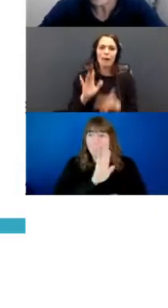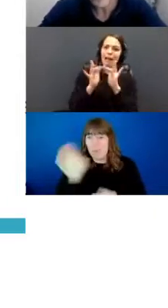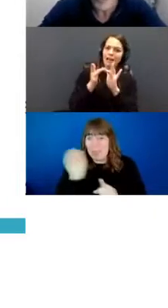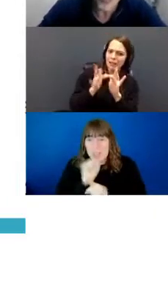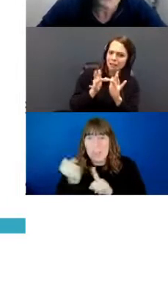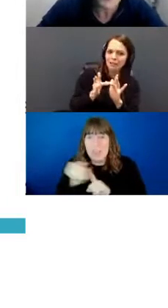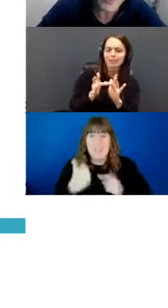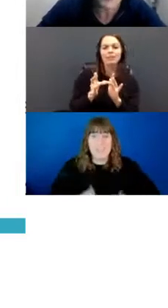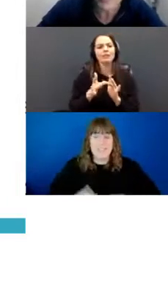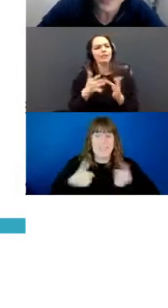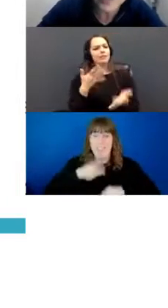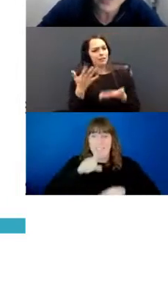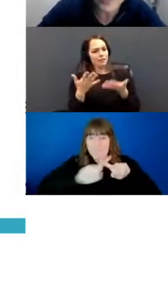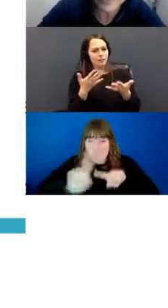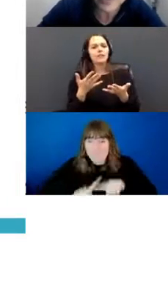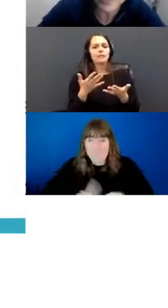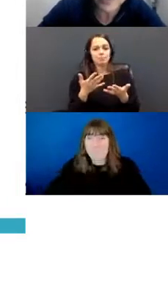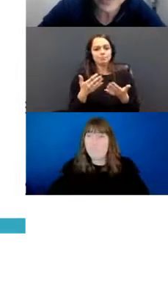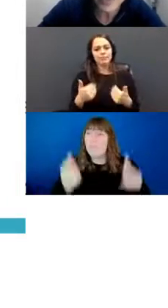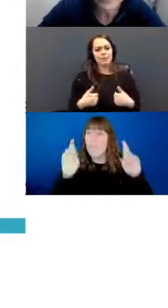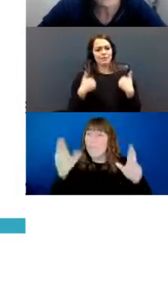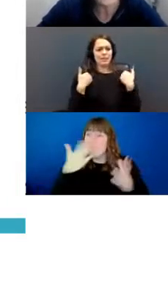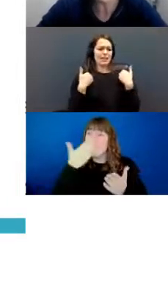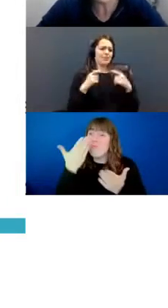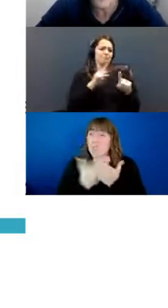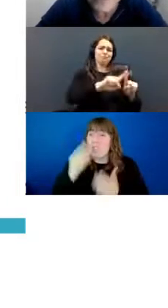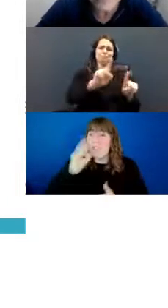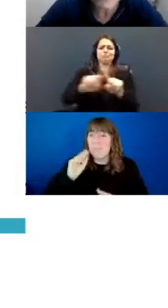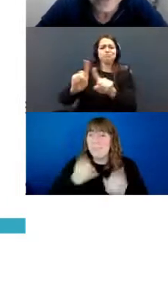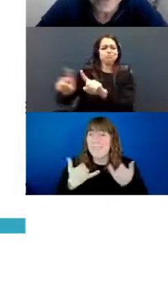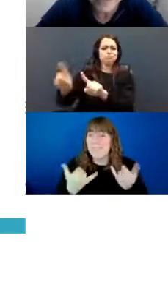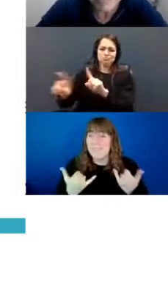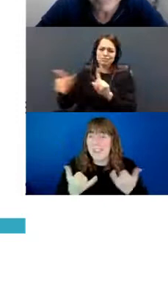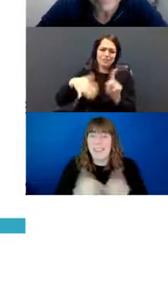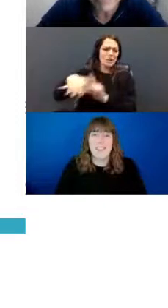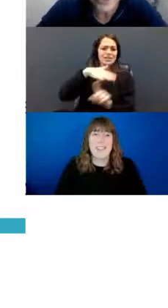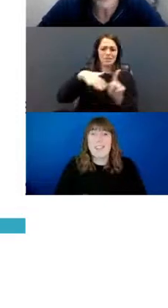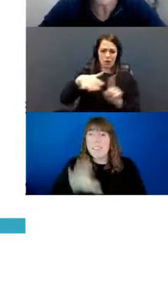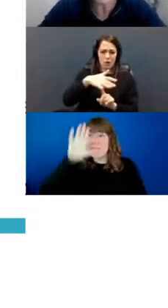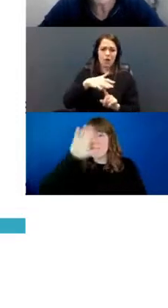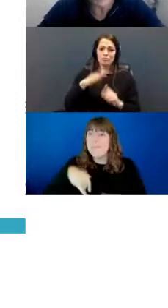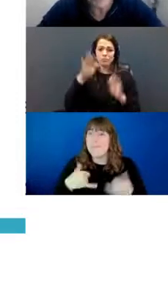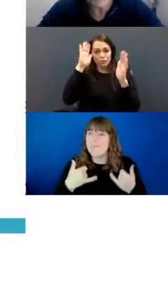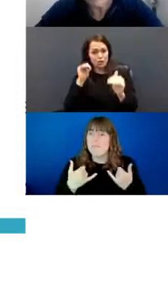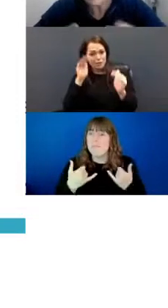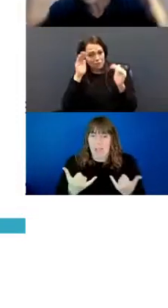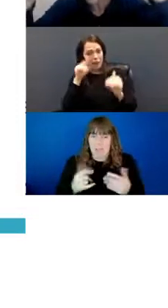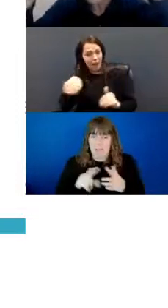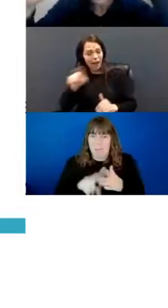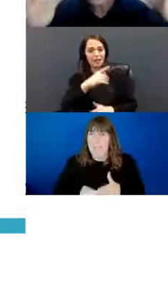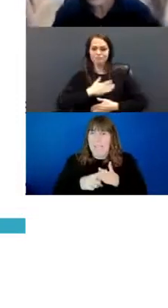i hope you had a great experience but this is just the beginning now as you as i mentioned we took